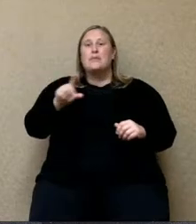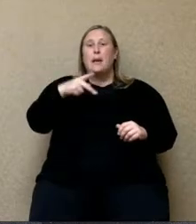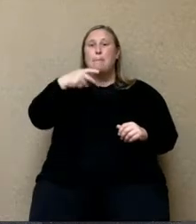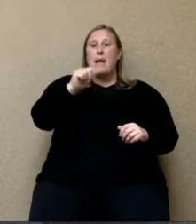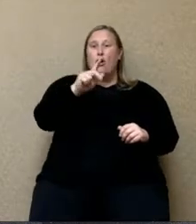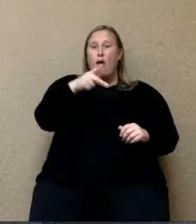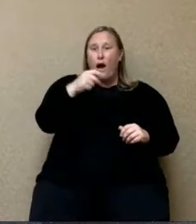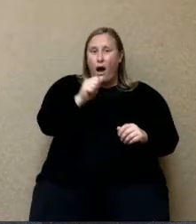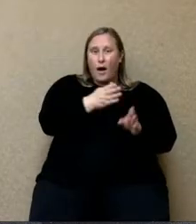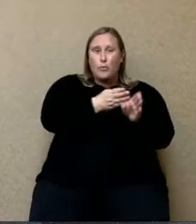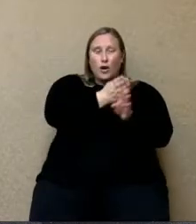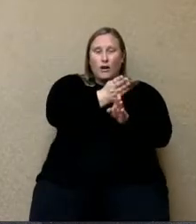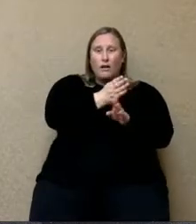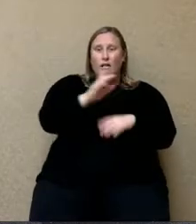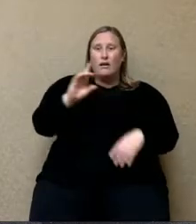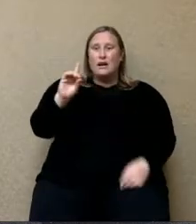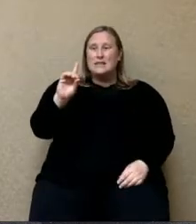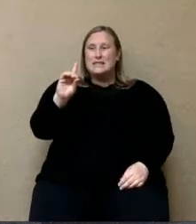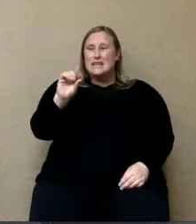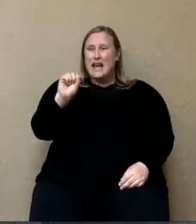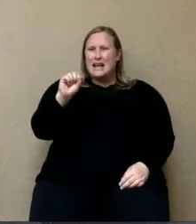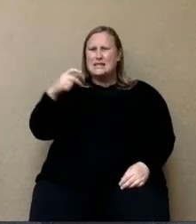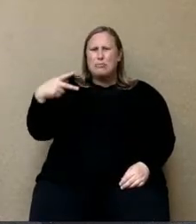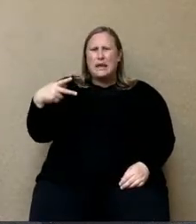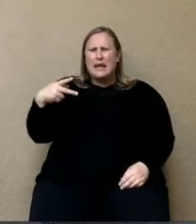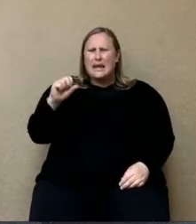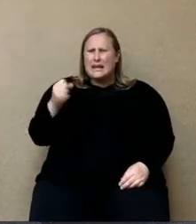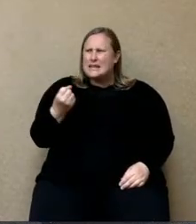Thank you. DSPs? I don't know the terminology you might use